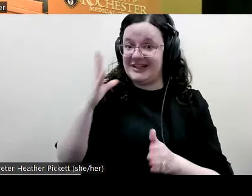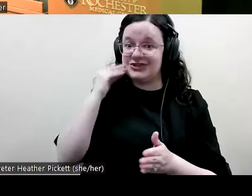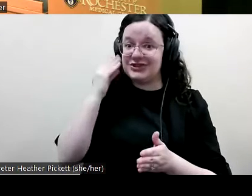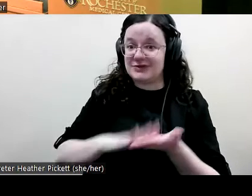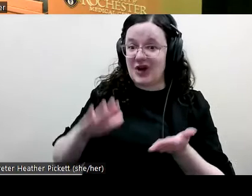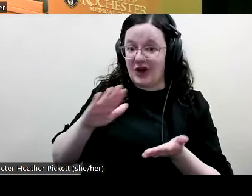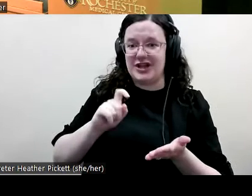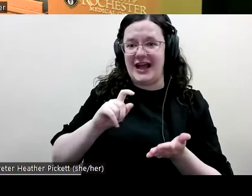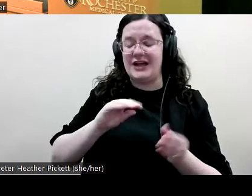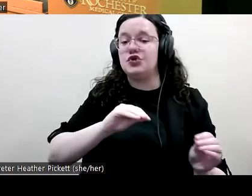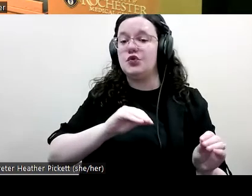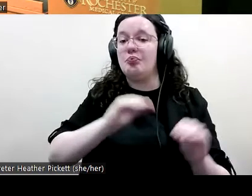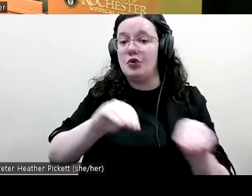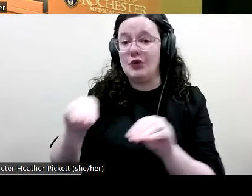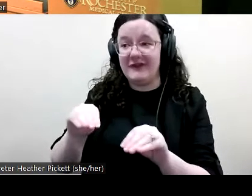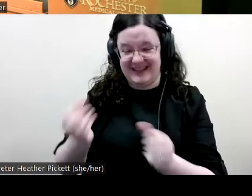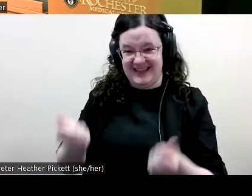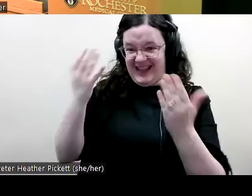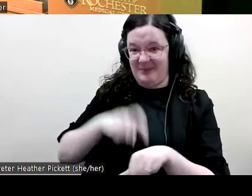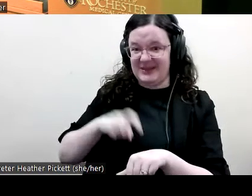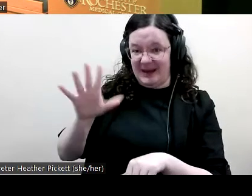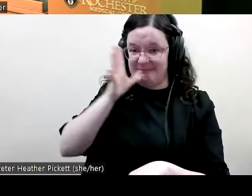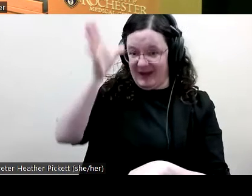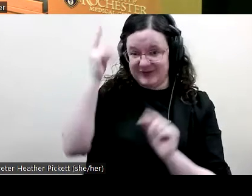and help I'm not even going to count the number of Apartments I cleaned out for my daughters um